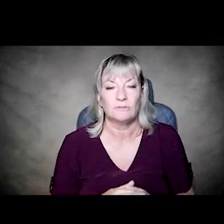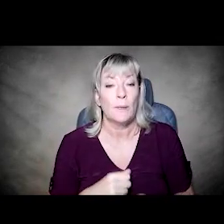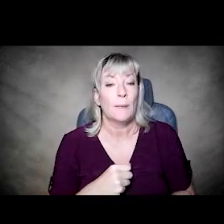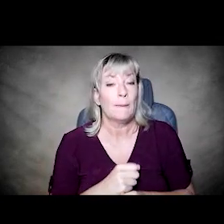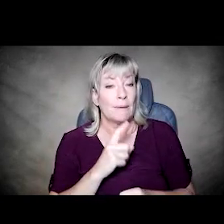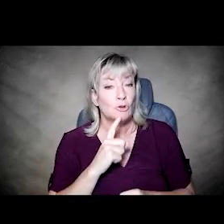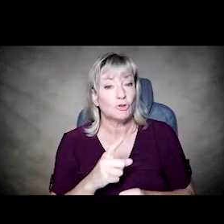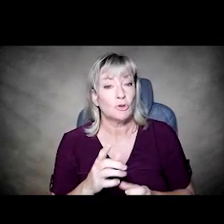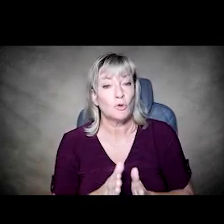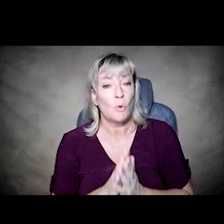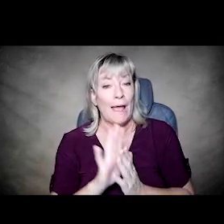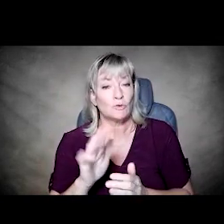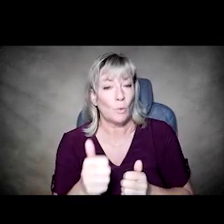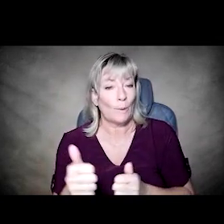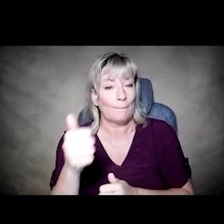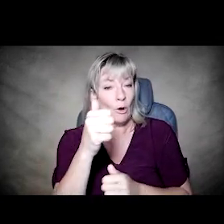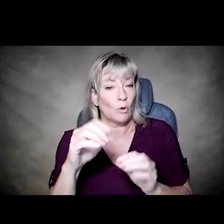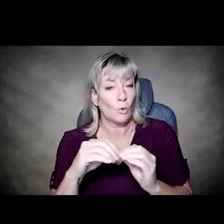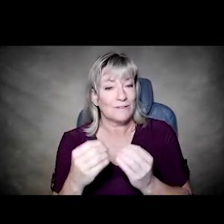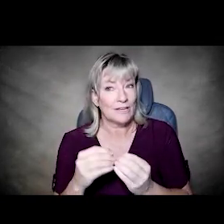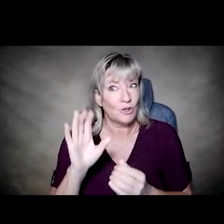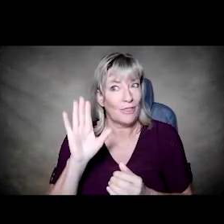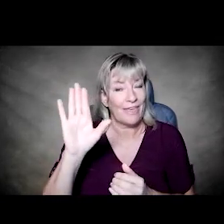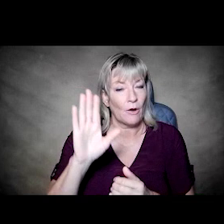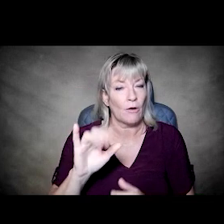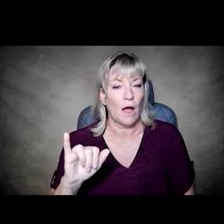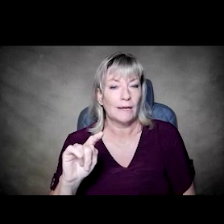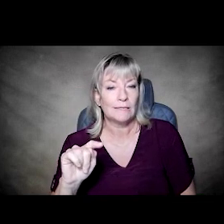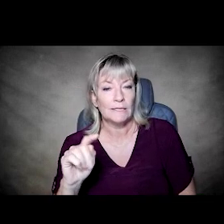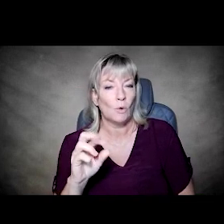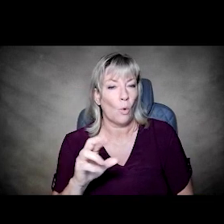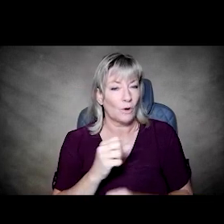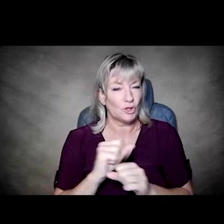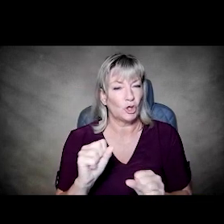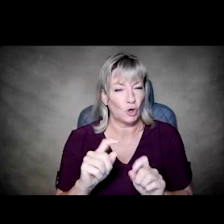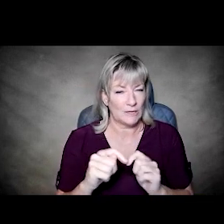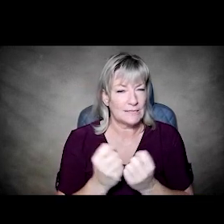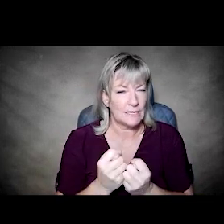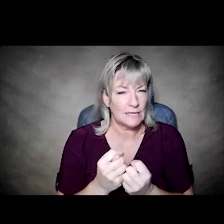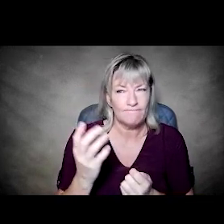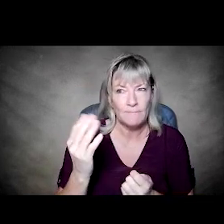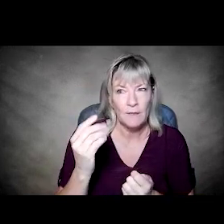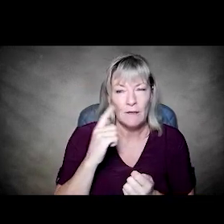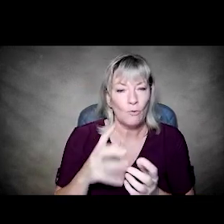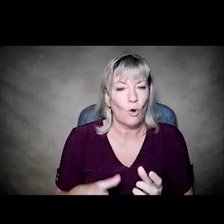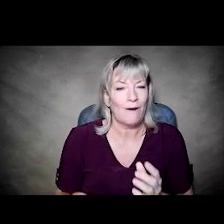also ask your parent organization’s IT and/or security teams for any additional requirements